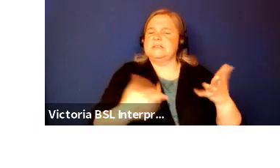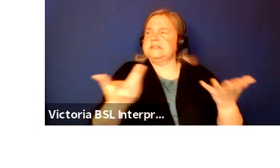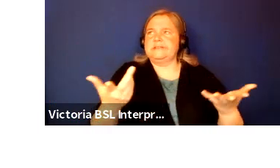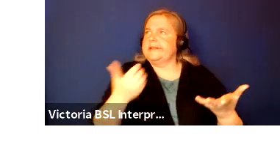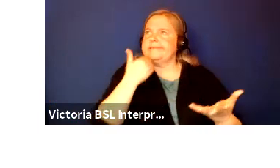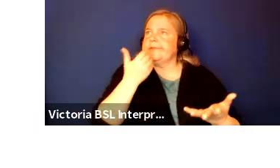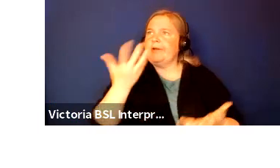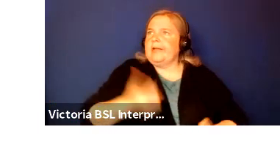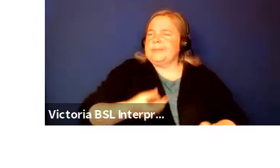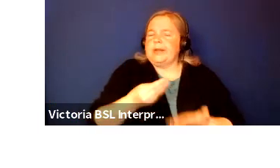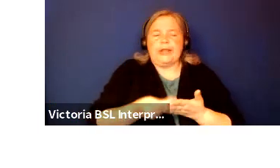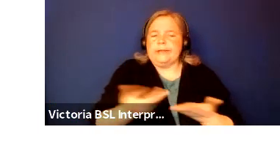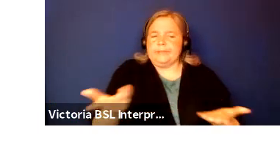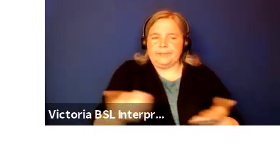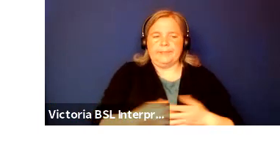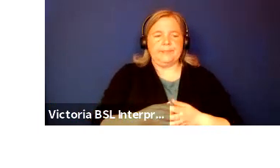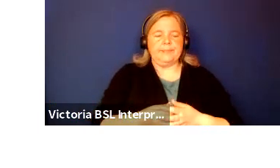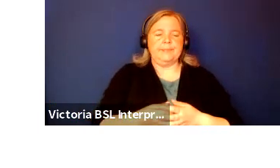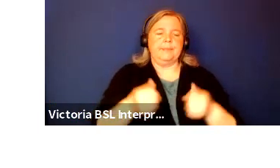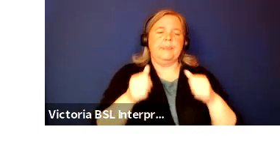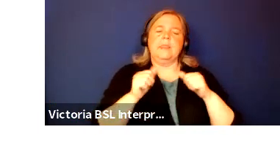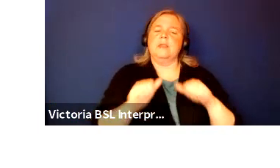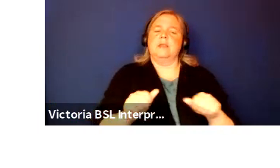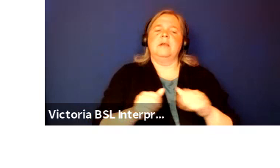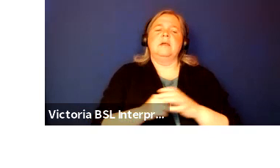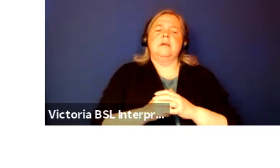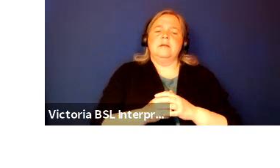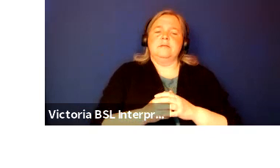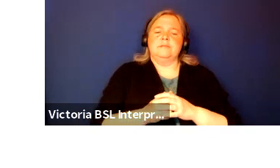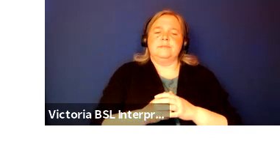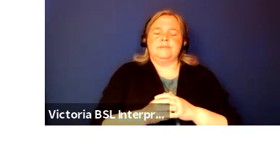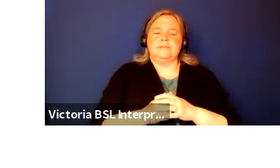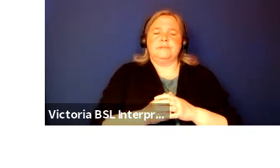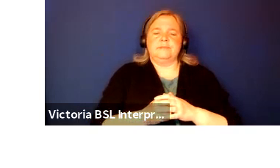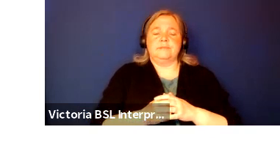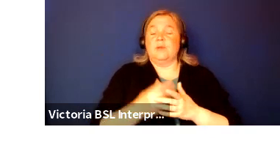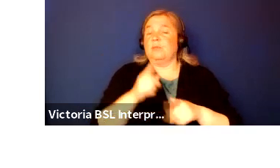Almost all the employee with disability are staying at their village homes. They are not able to